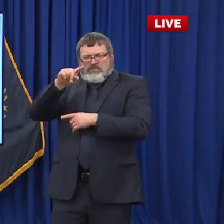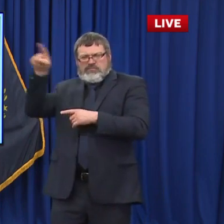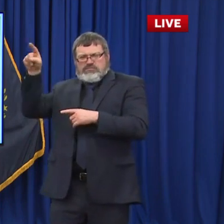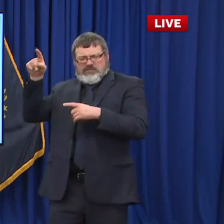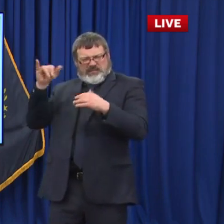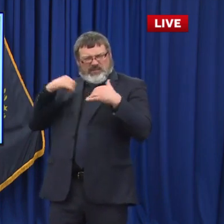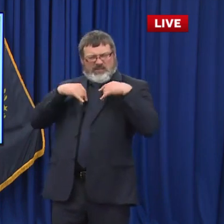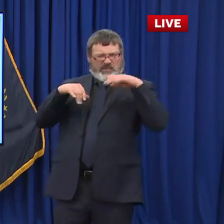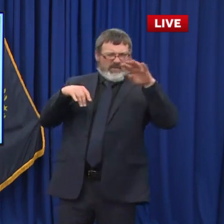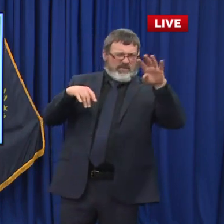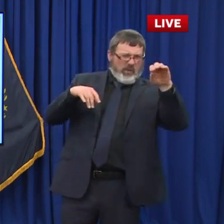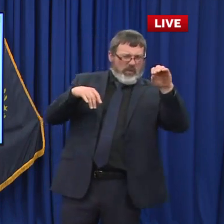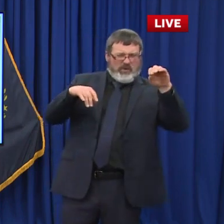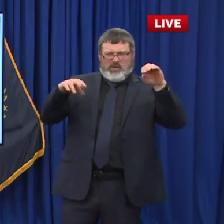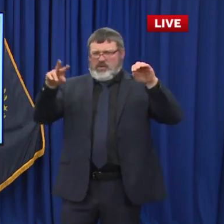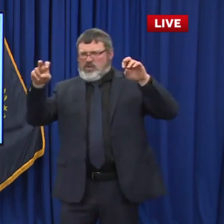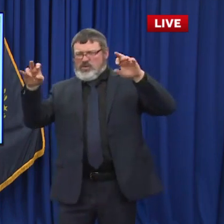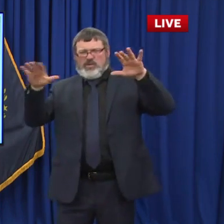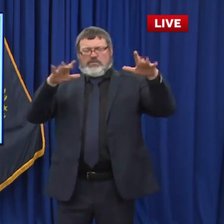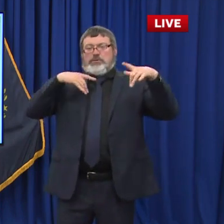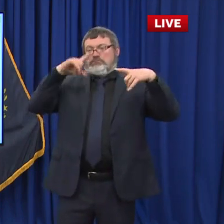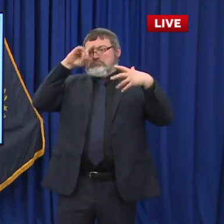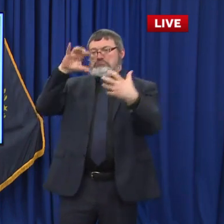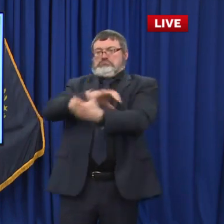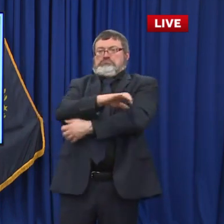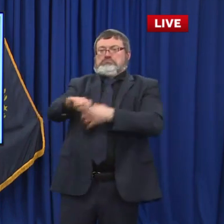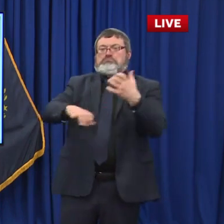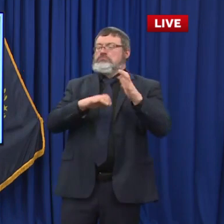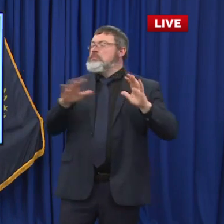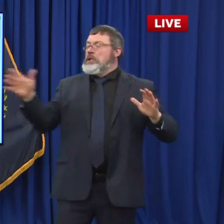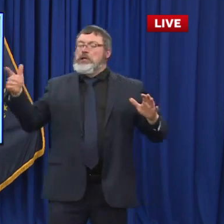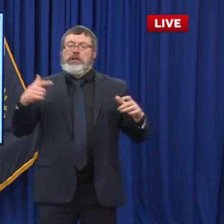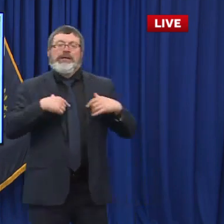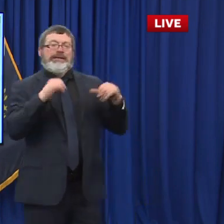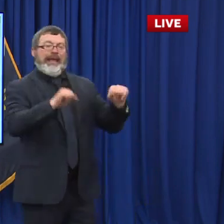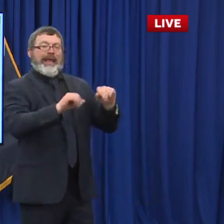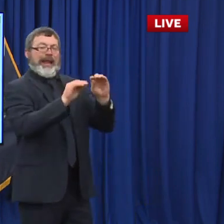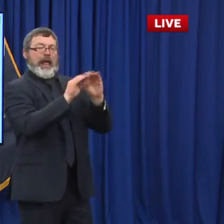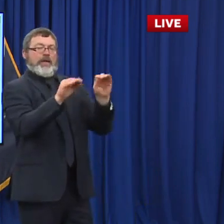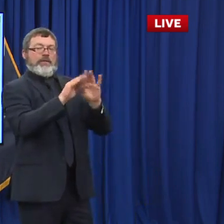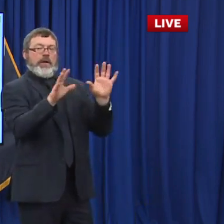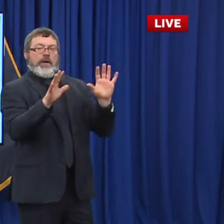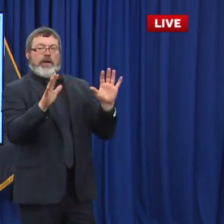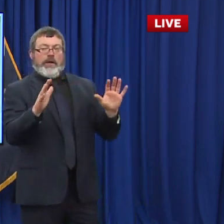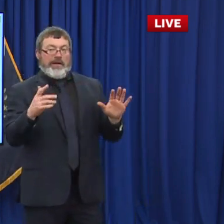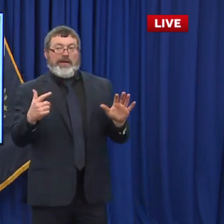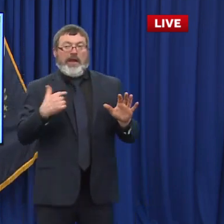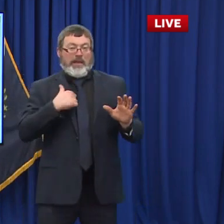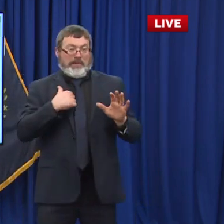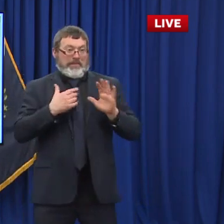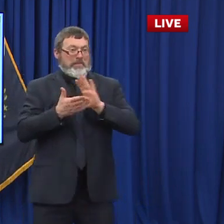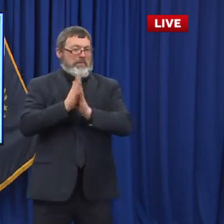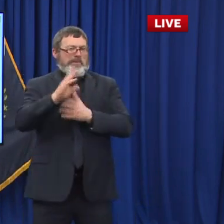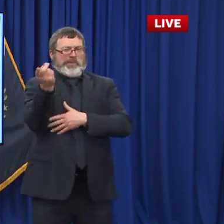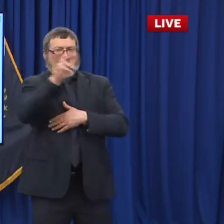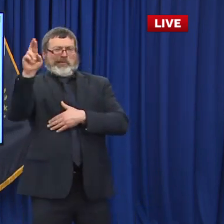SO I’M GOING TO ACTUALLY ANSWER THAT BECAUSE I PLAY A MEDICAL PROFESSIONAL ON TV EVERY THURSDAY AT 3 O’CLOCK.